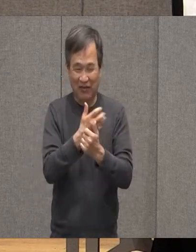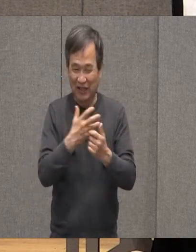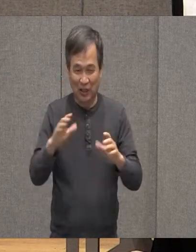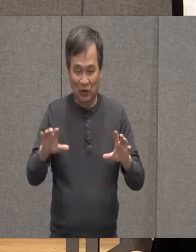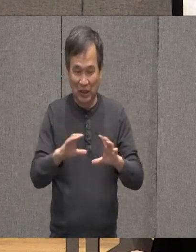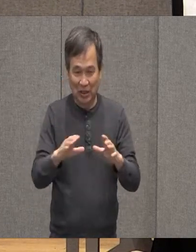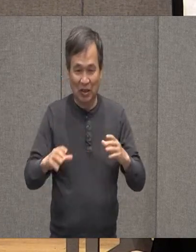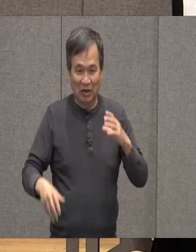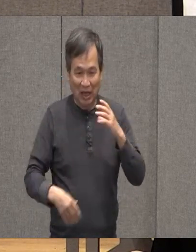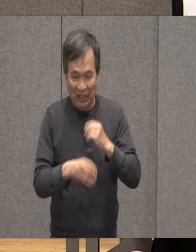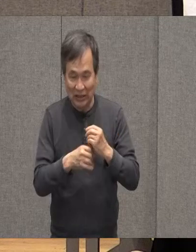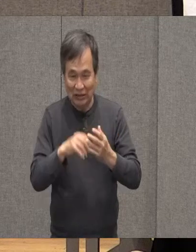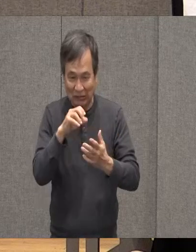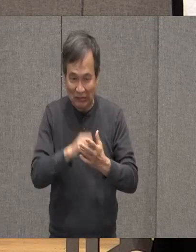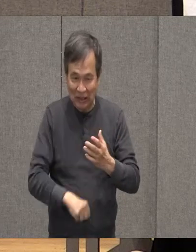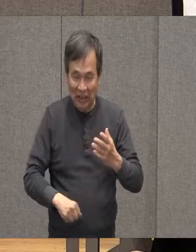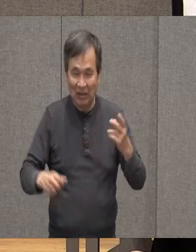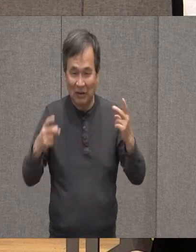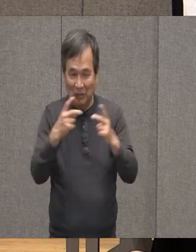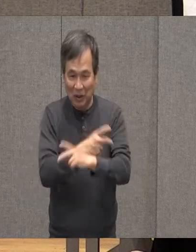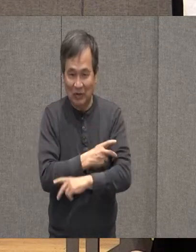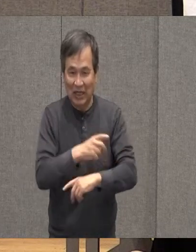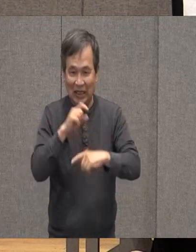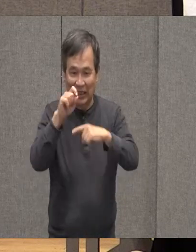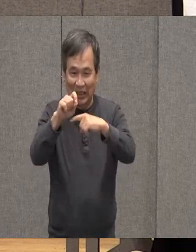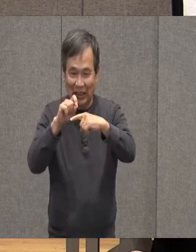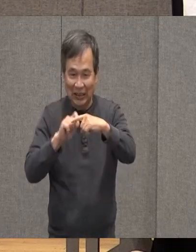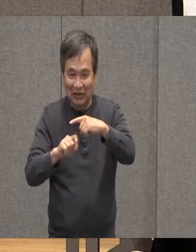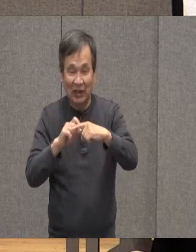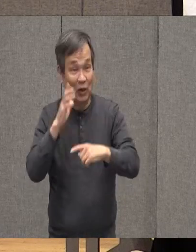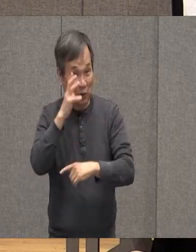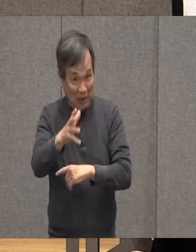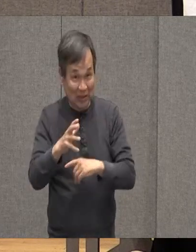addition, subtraction, multiplication and division,